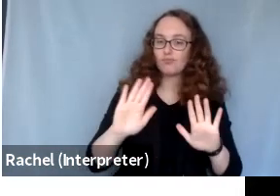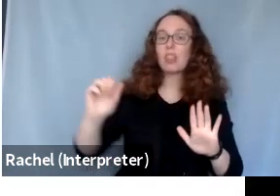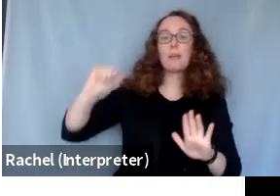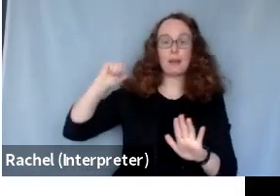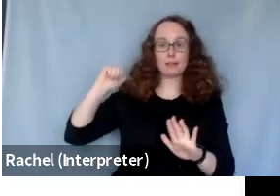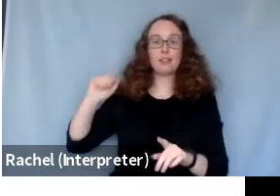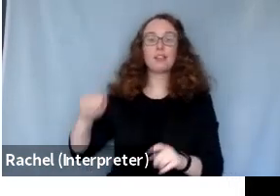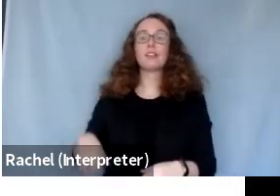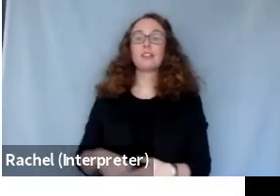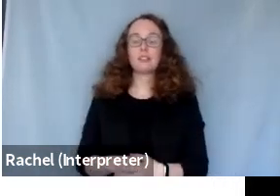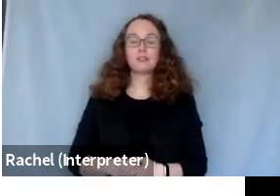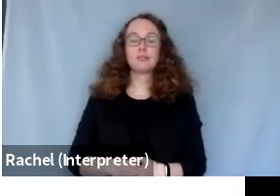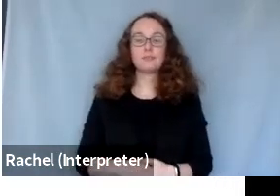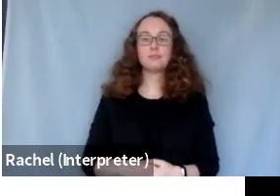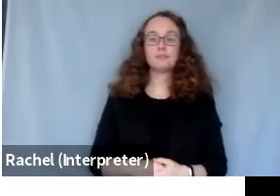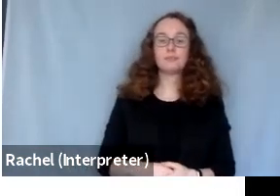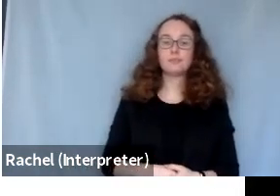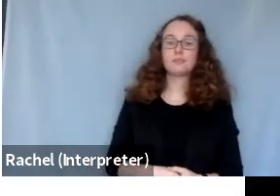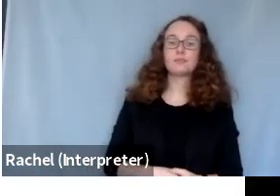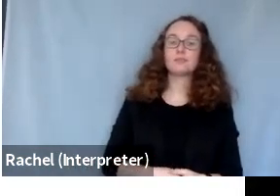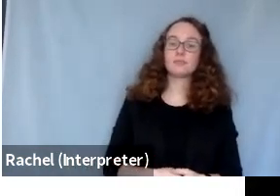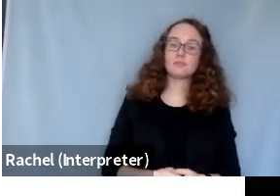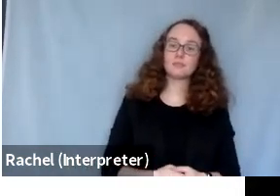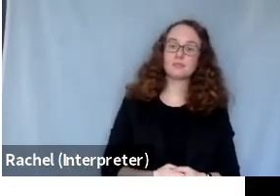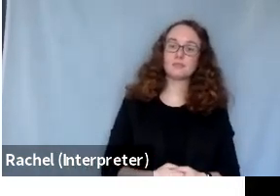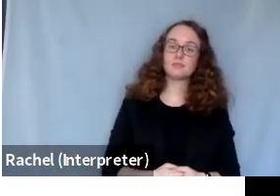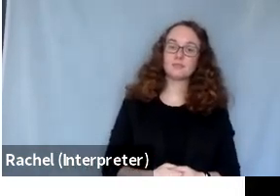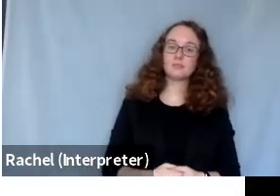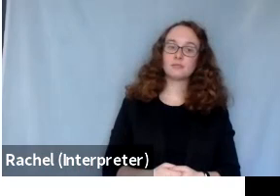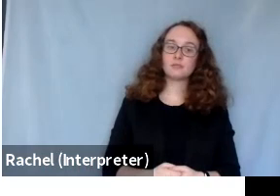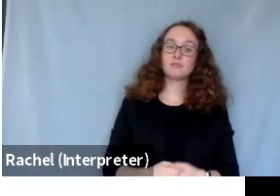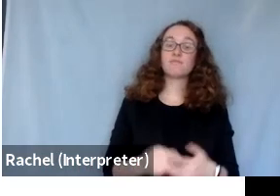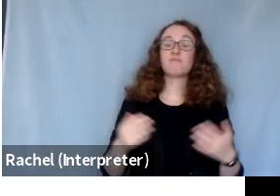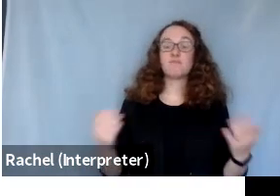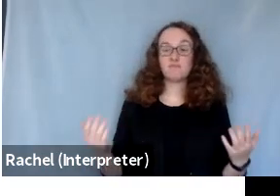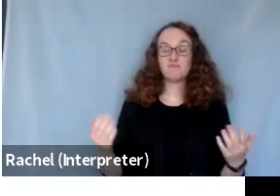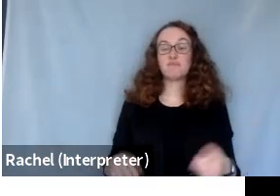the road. With Covid-19, you know obviously